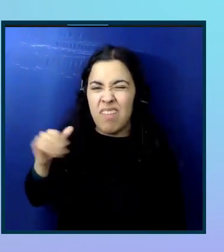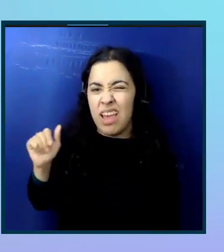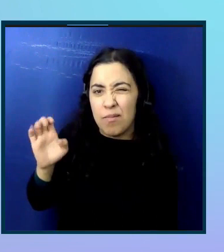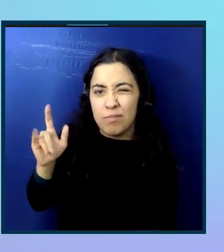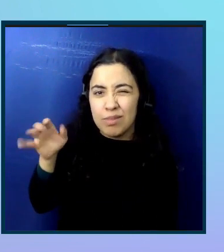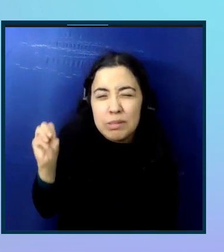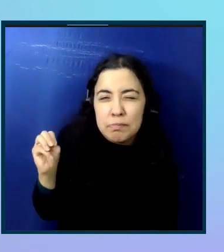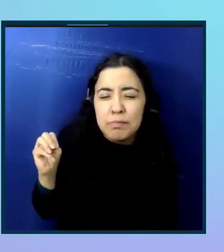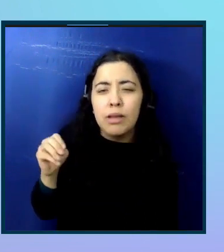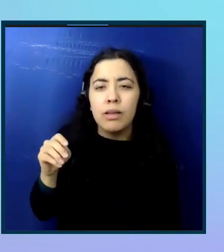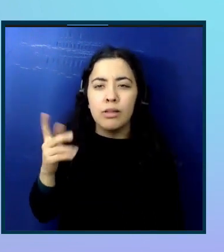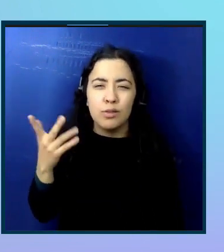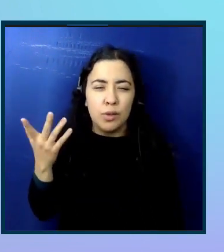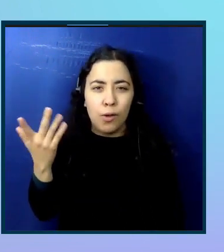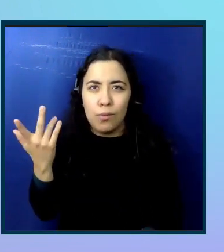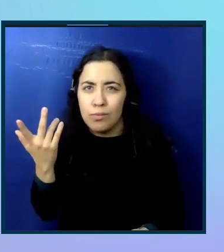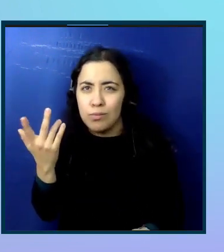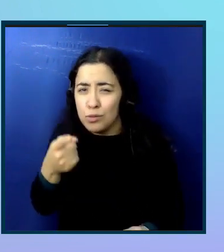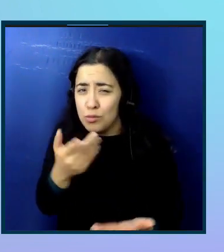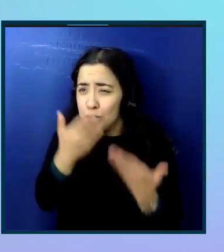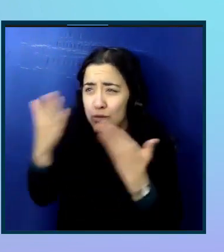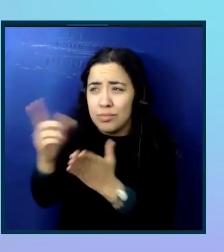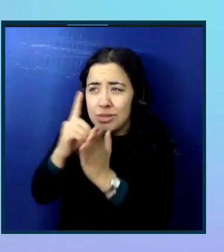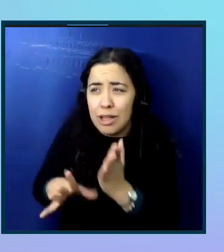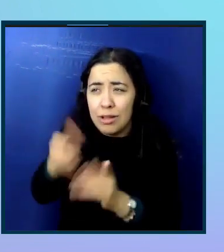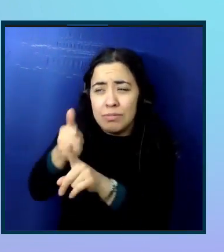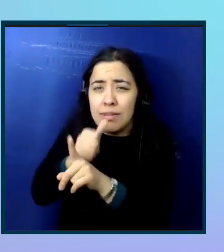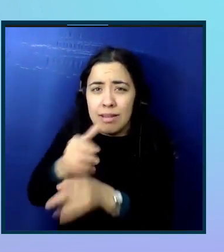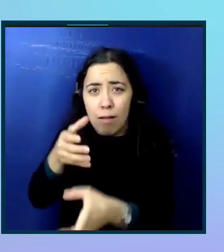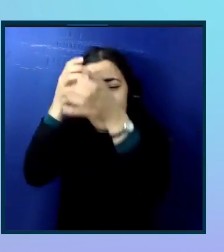that might not have a robust usability program out there